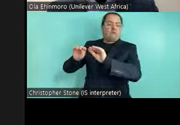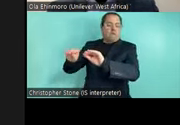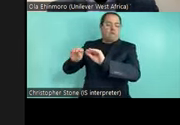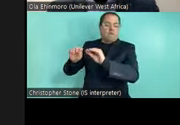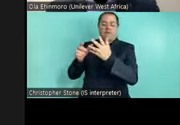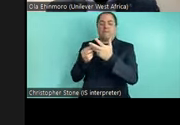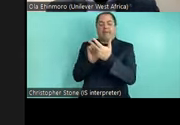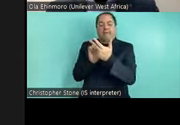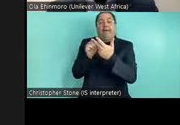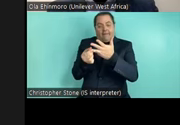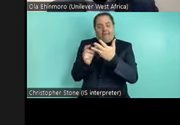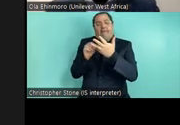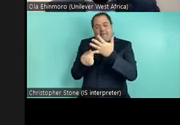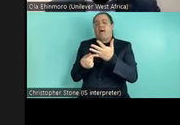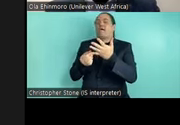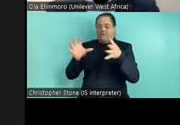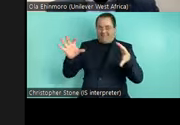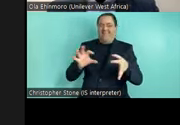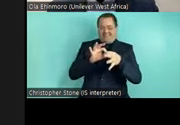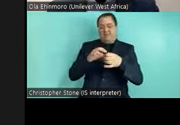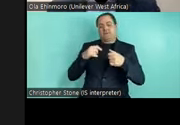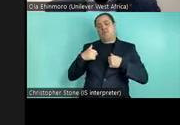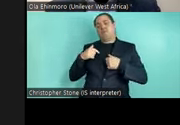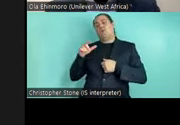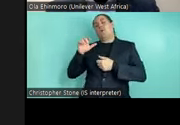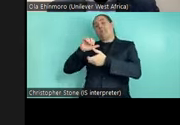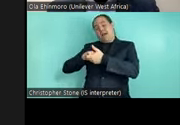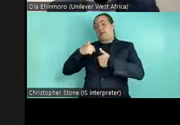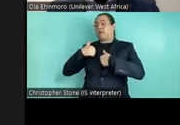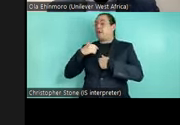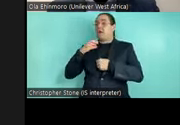identify where the, this population is. 15:08:52 But aside from identifying the population